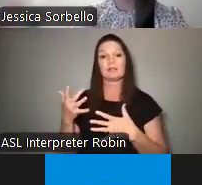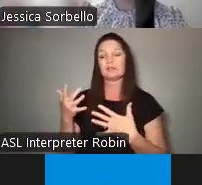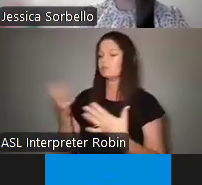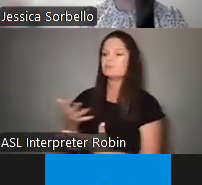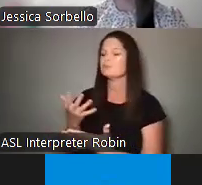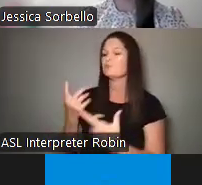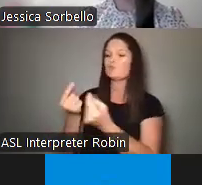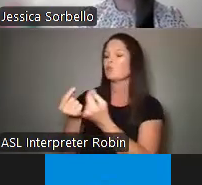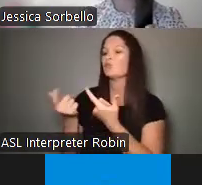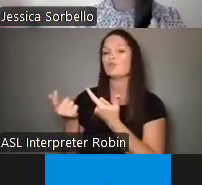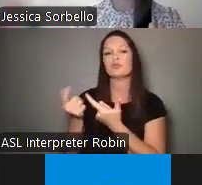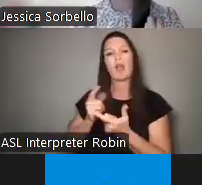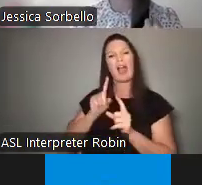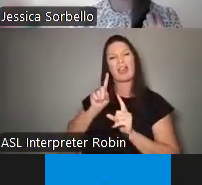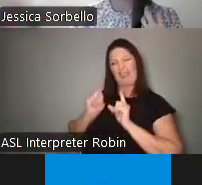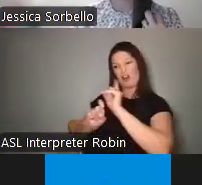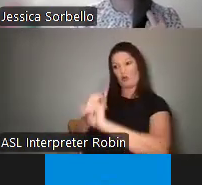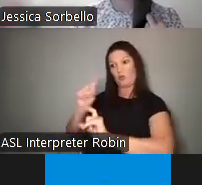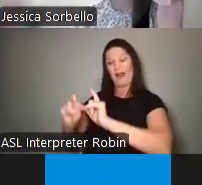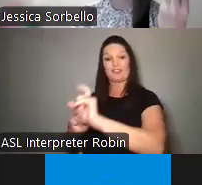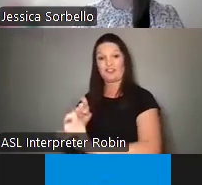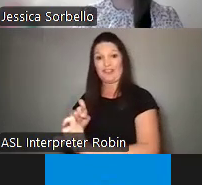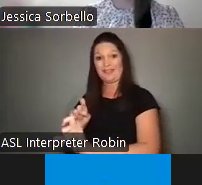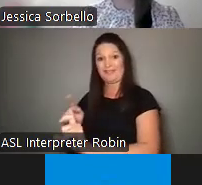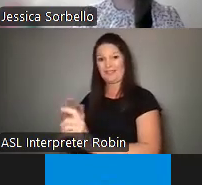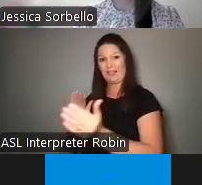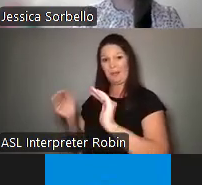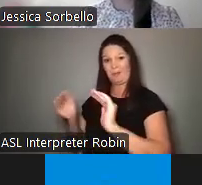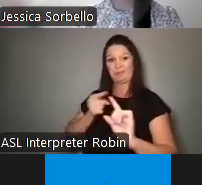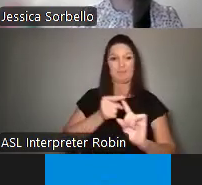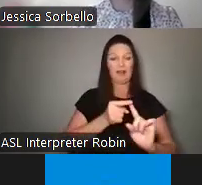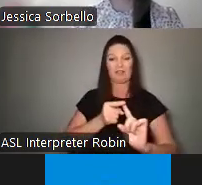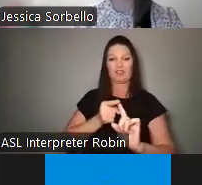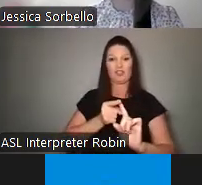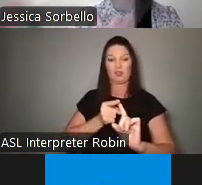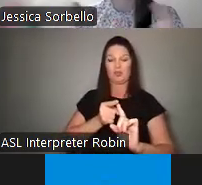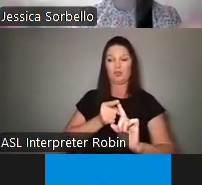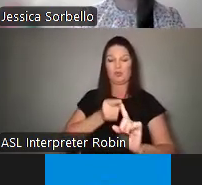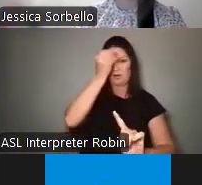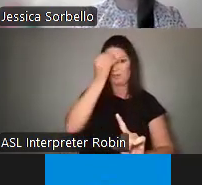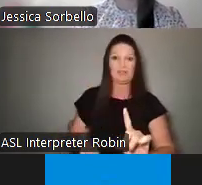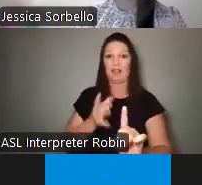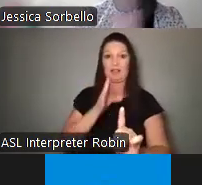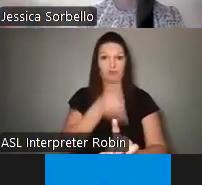solution focused that's why we are all in the helping field. But recognizing